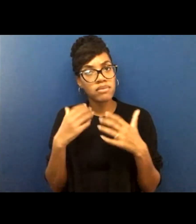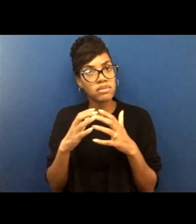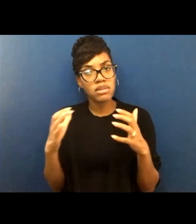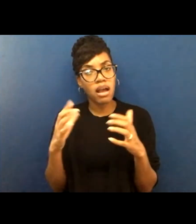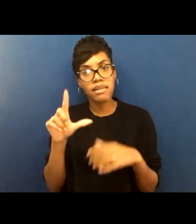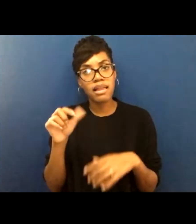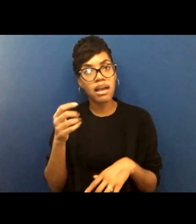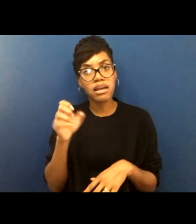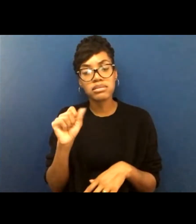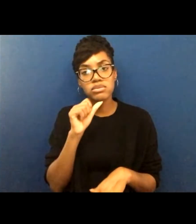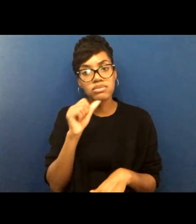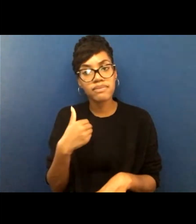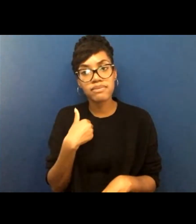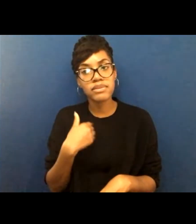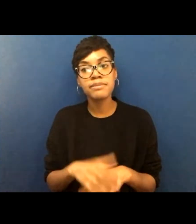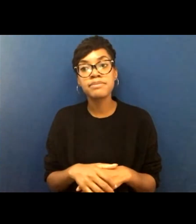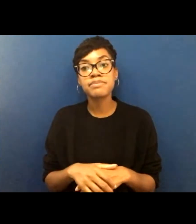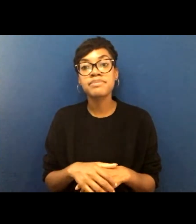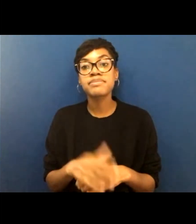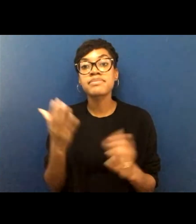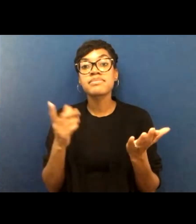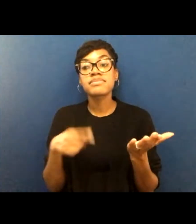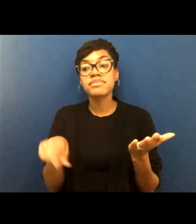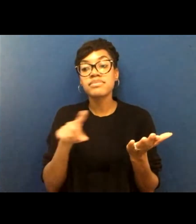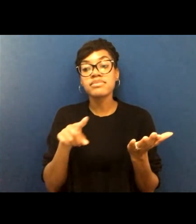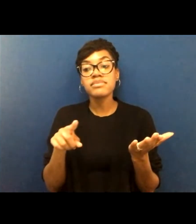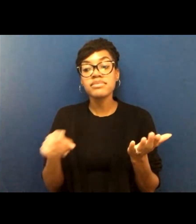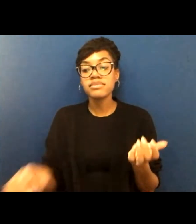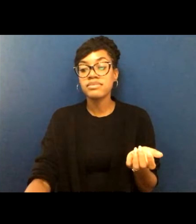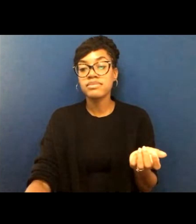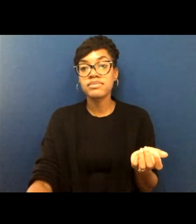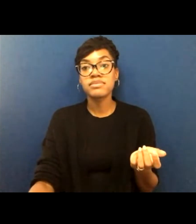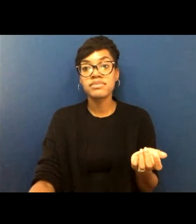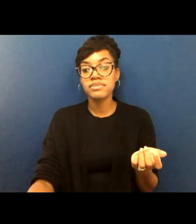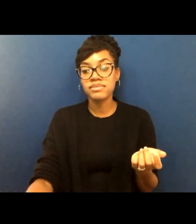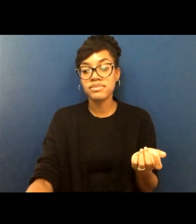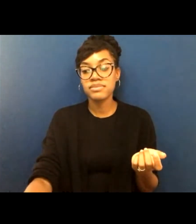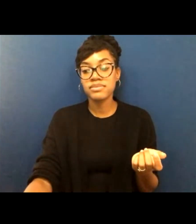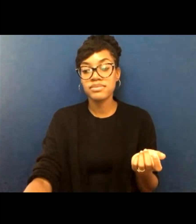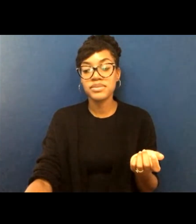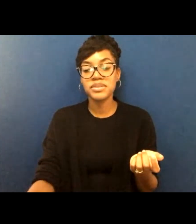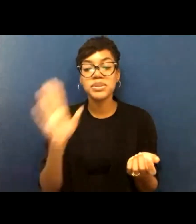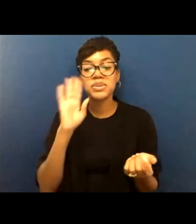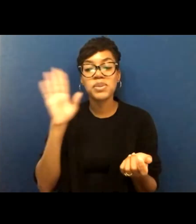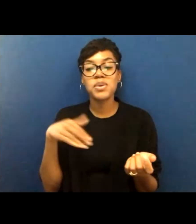Now, many of you have probably heard of hermit crabs. Oops, let's see if we can get this one!